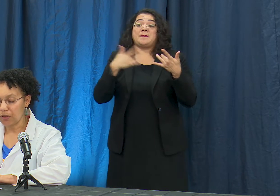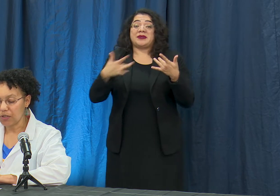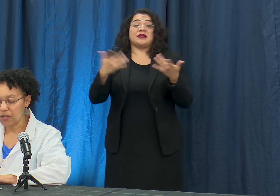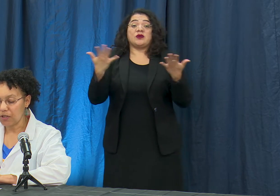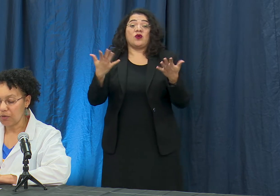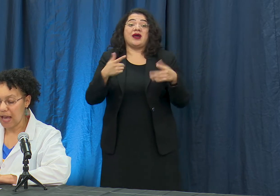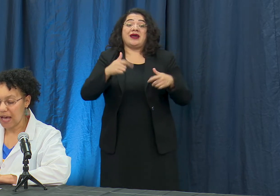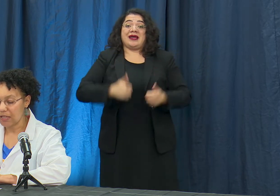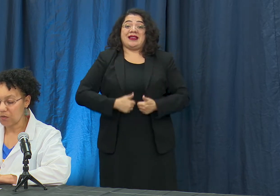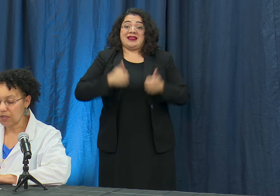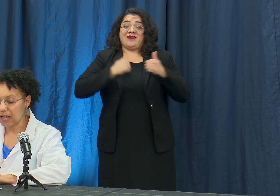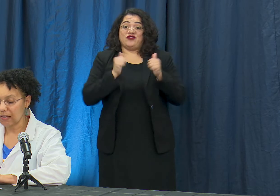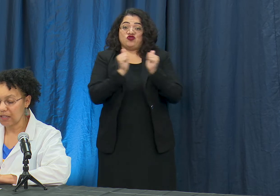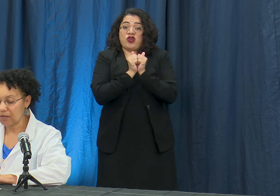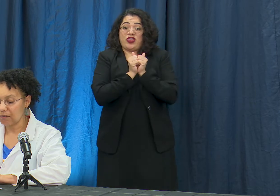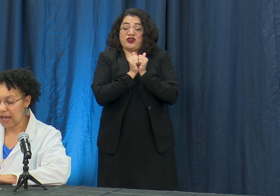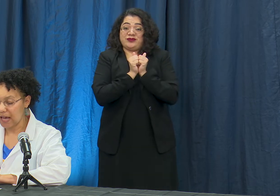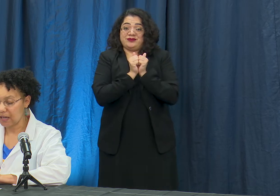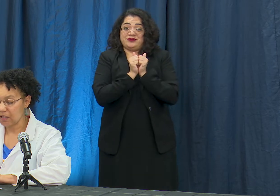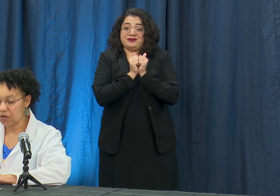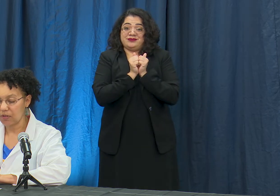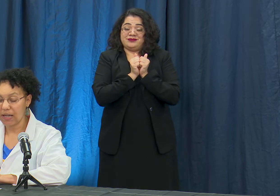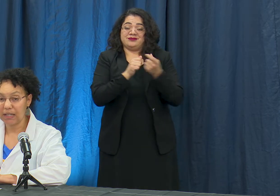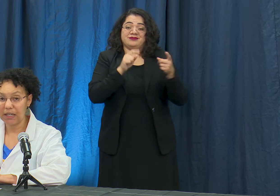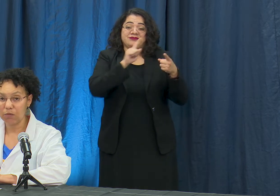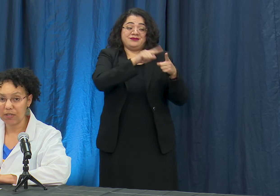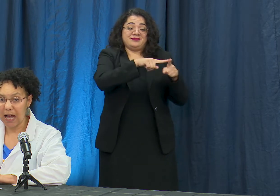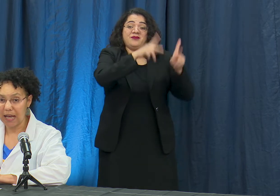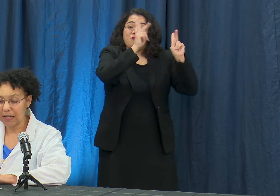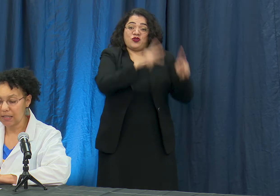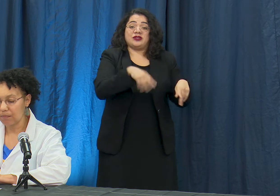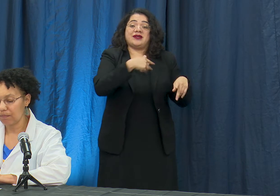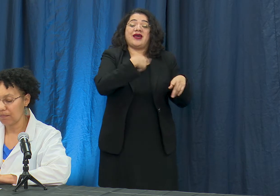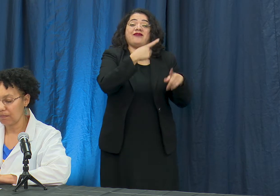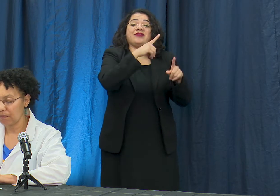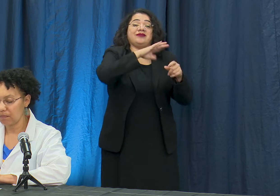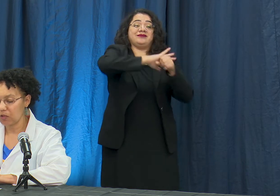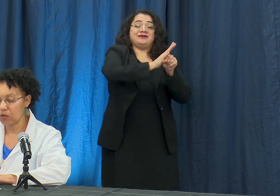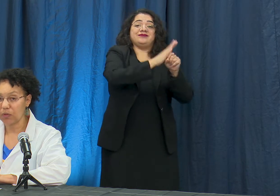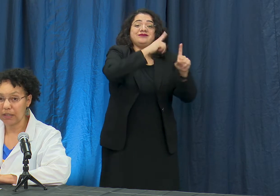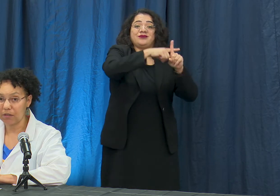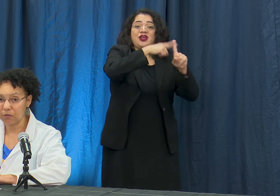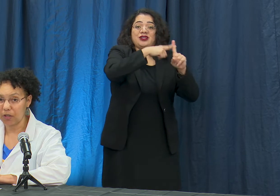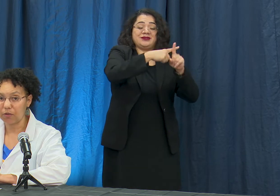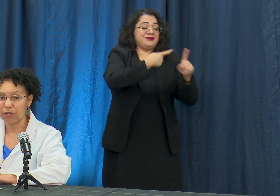person who has or is likely to have had COVID-19 resides so you live with or